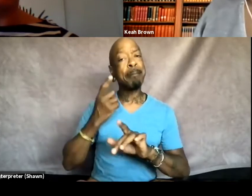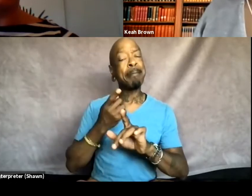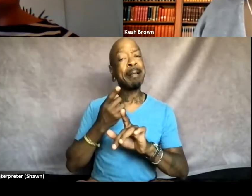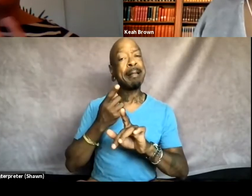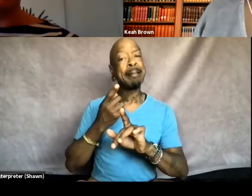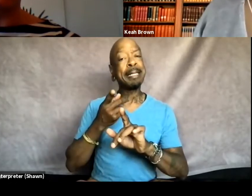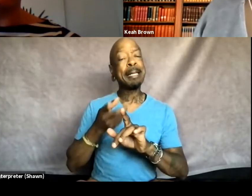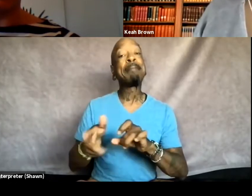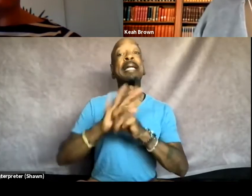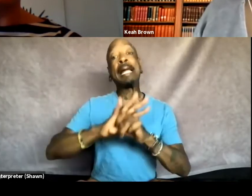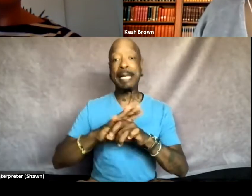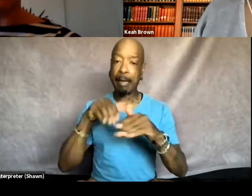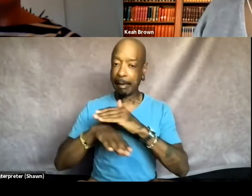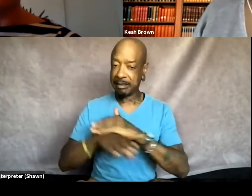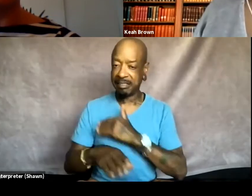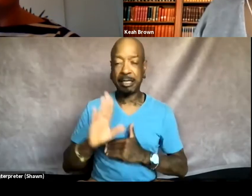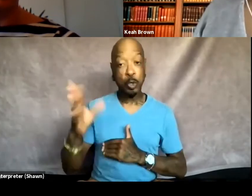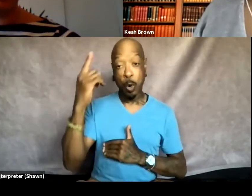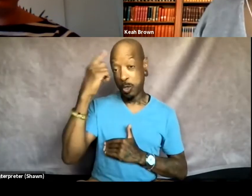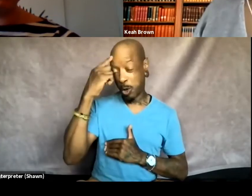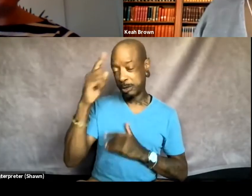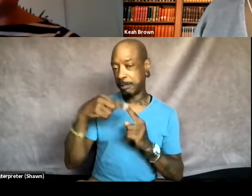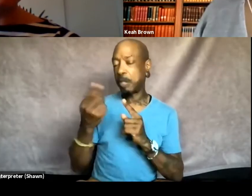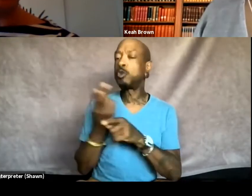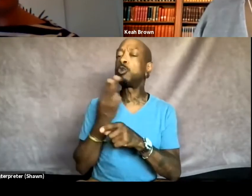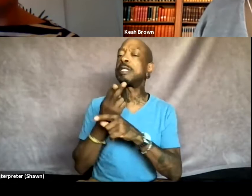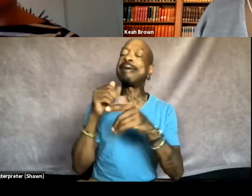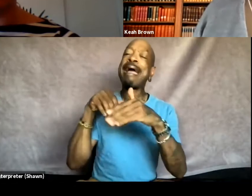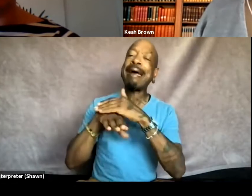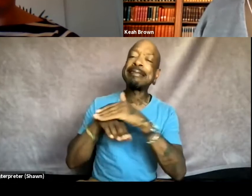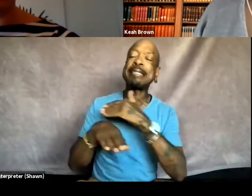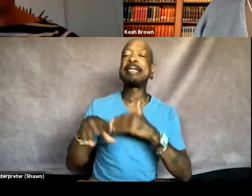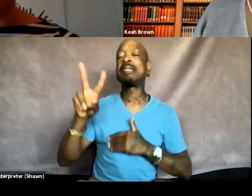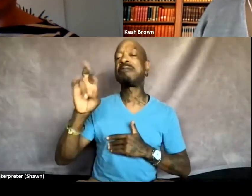and what are your thoughts on ease of access in the virtual realm and then why do you think